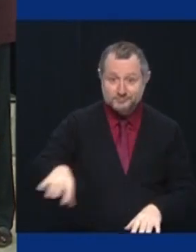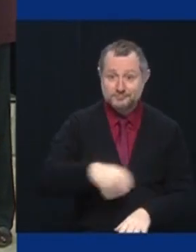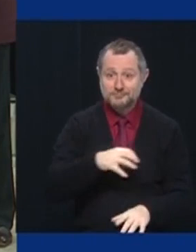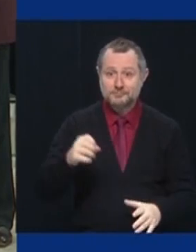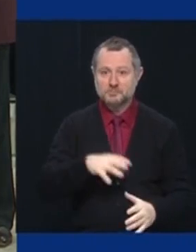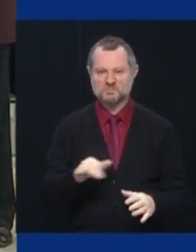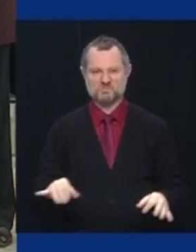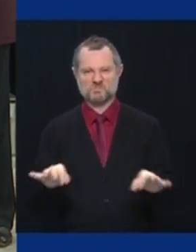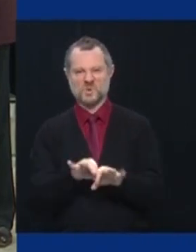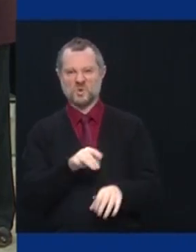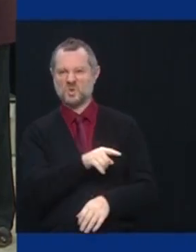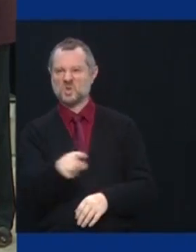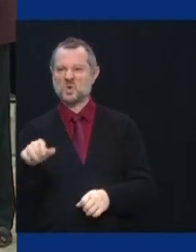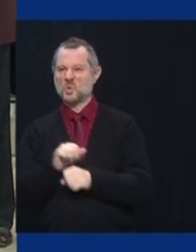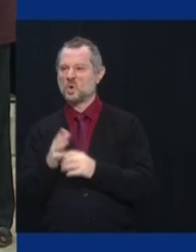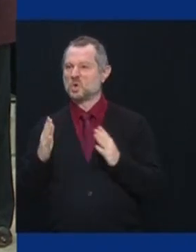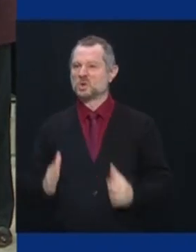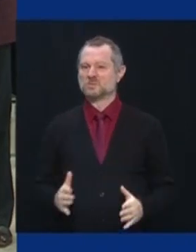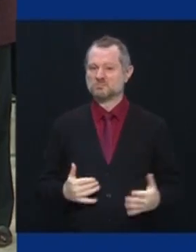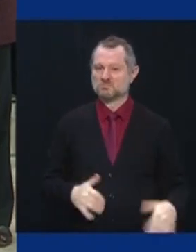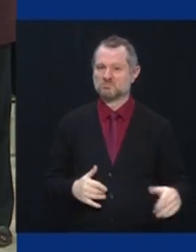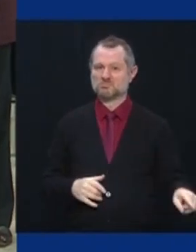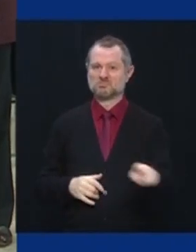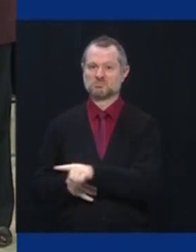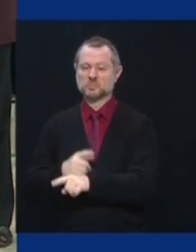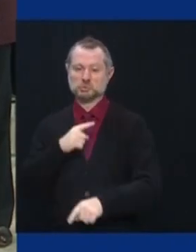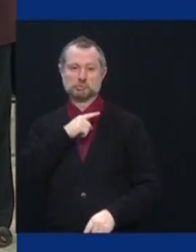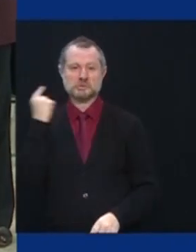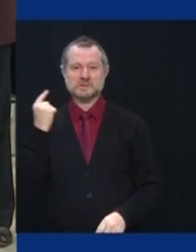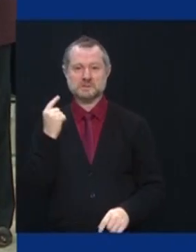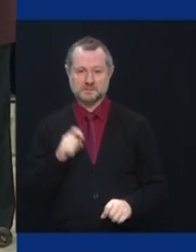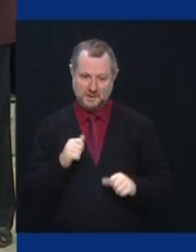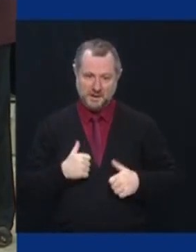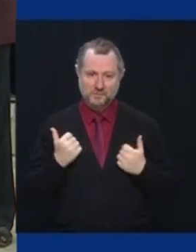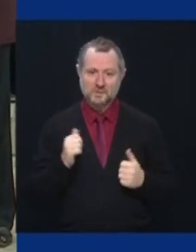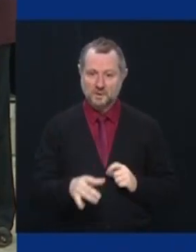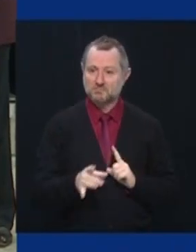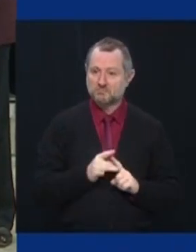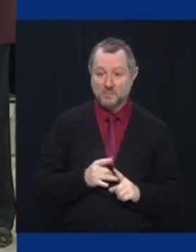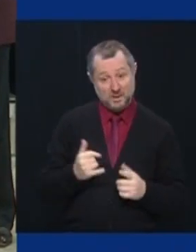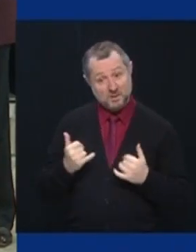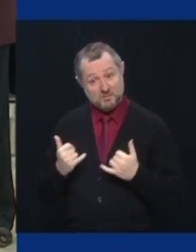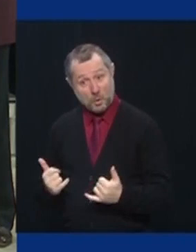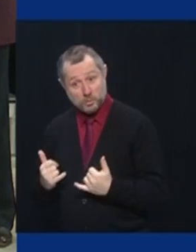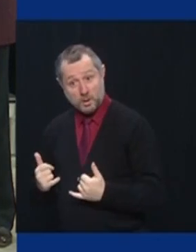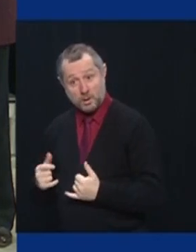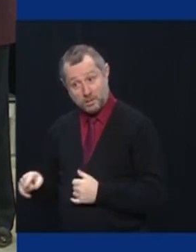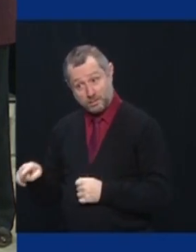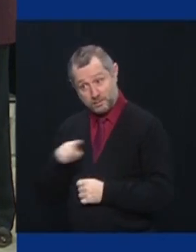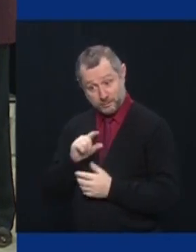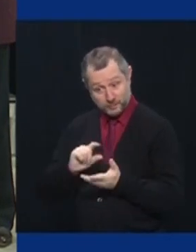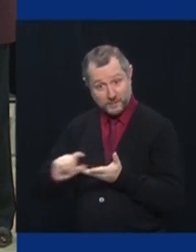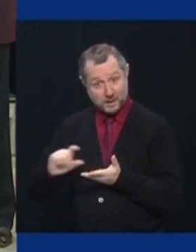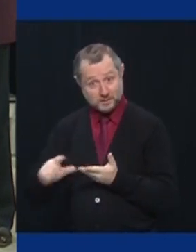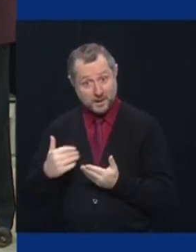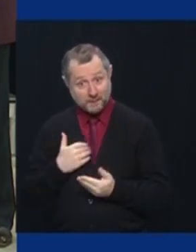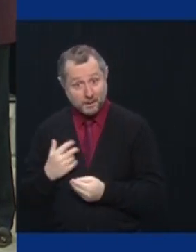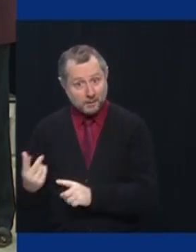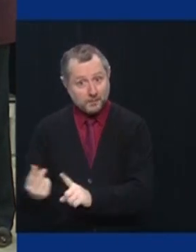THE RETAIL CLERKS IN SUPERMARKETS, THESE ARE THE FRONT LINE WORKERS THAT WENT OUT EVERY DAY. AND THEY RISKED THEIR LIVES.